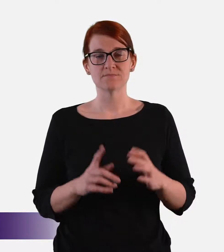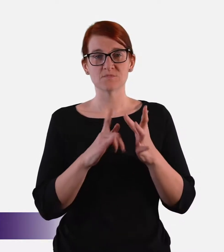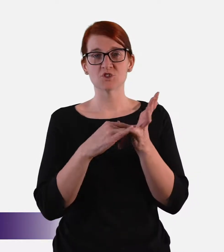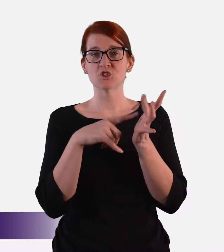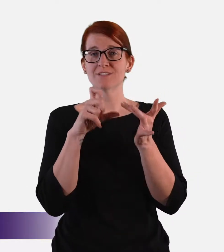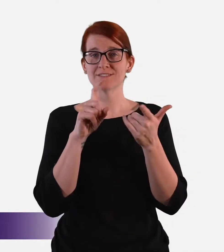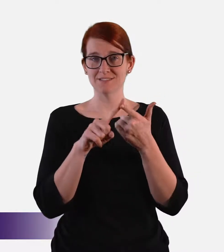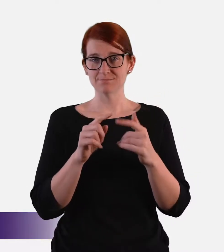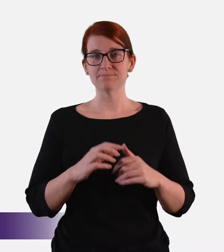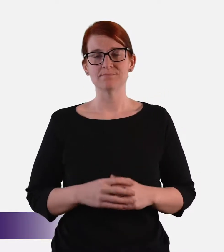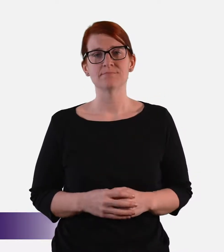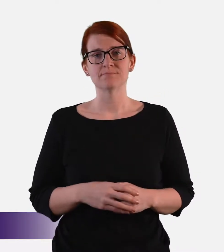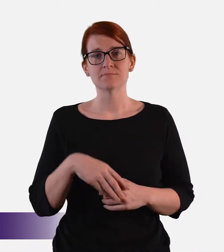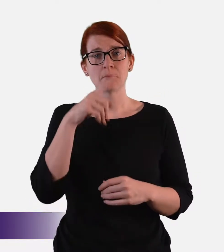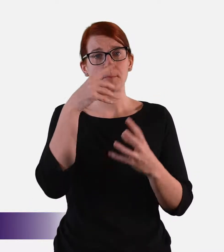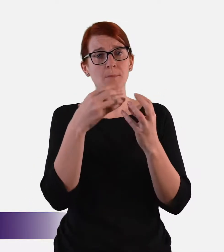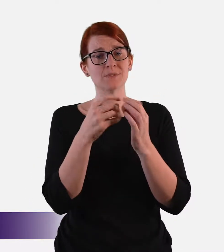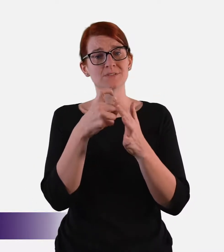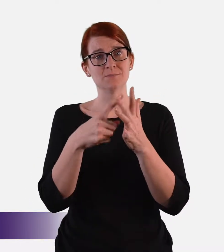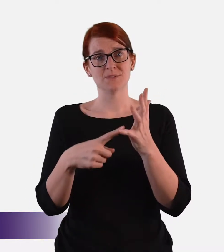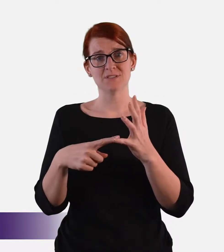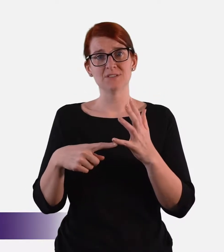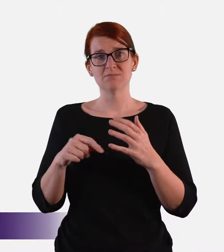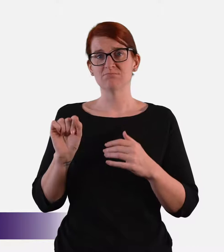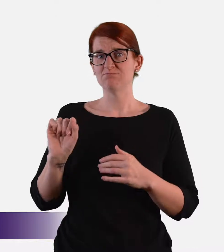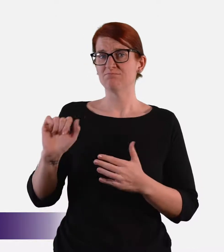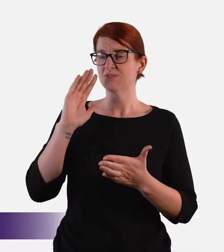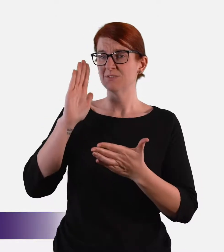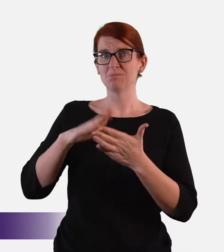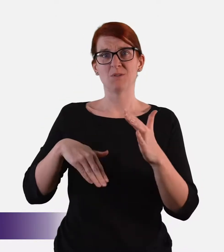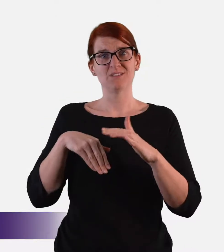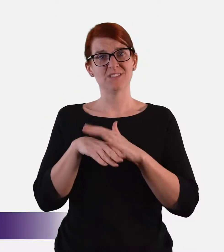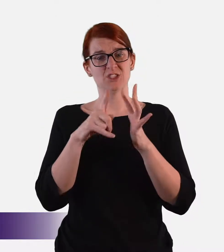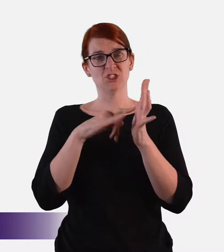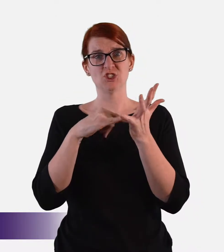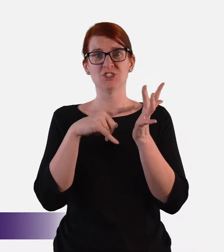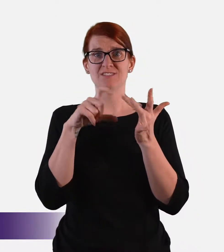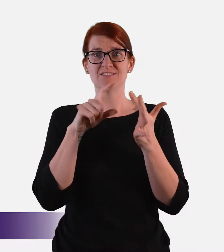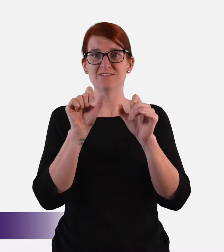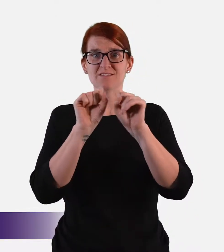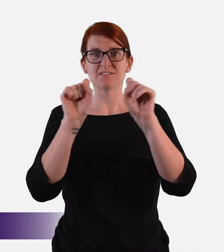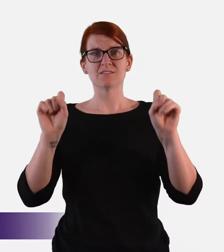Justice The experiences of people with disability within the justice system -